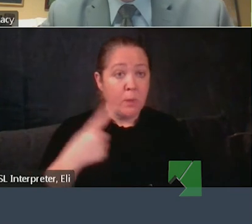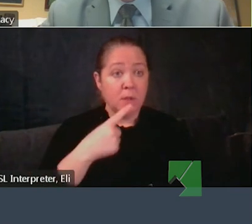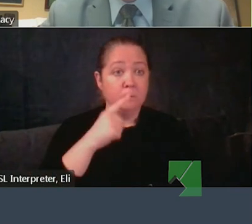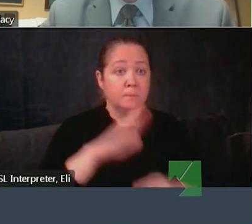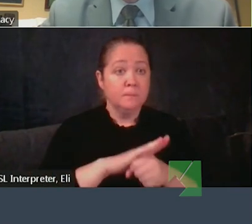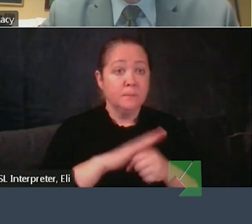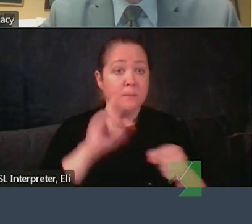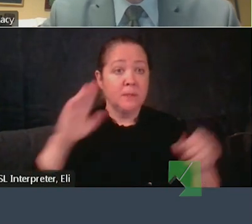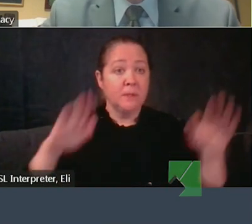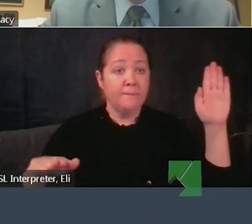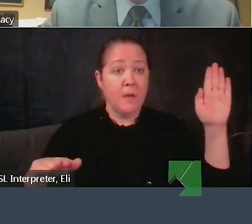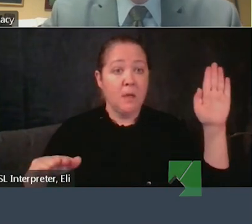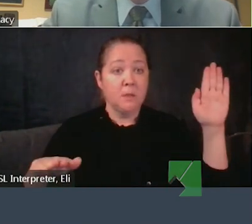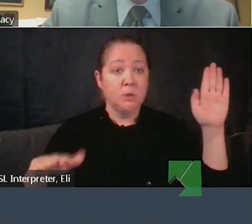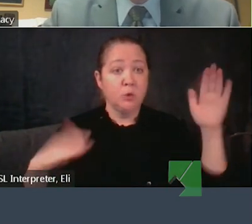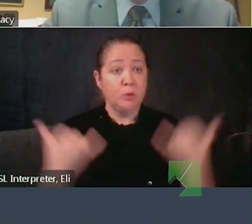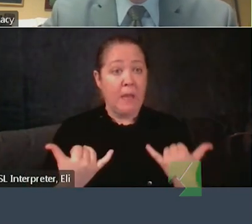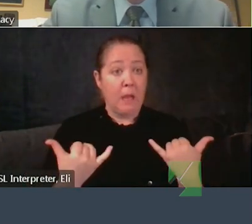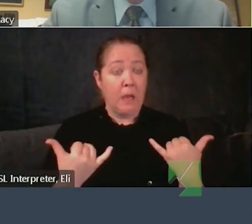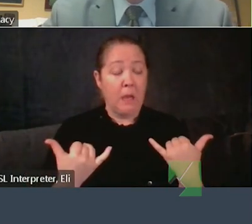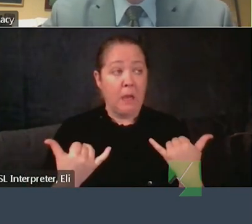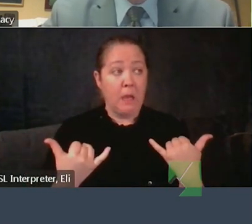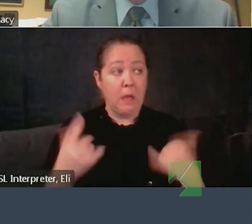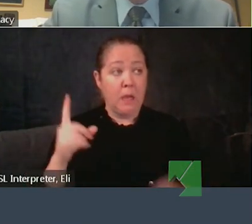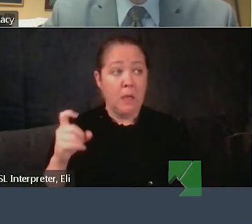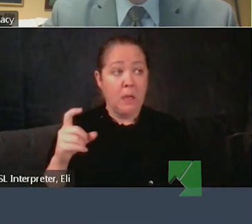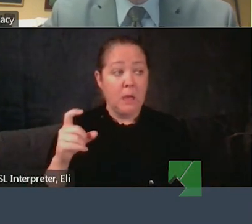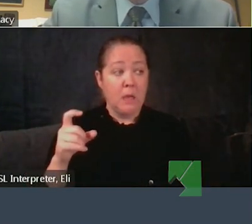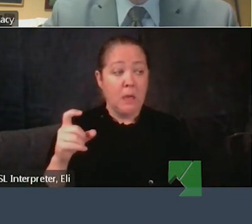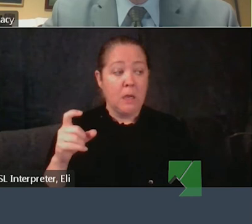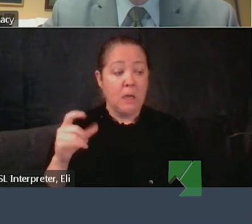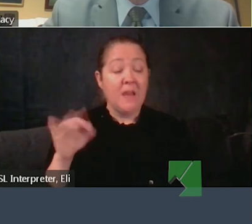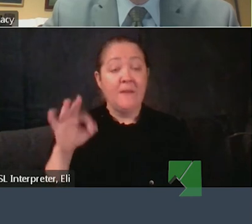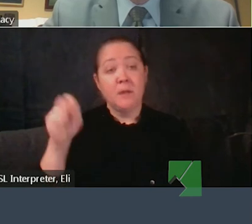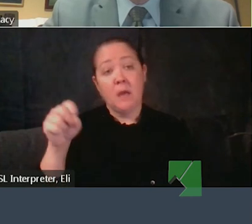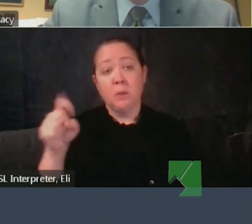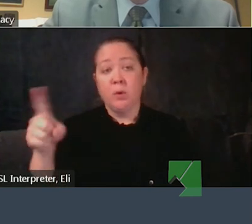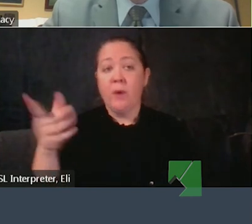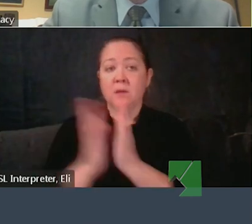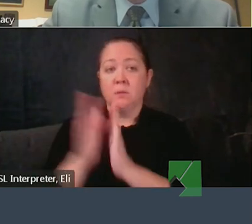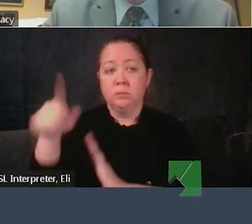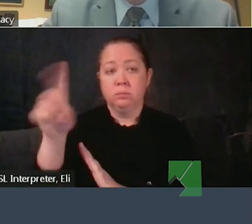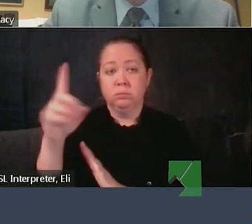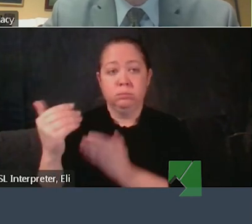But, but, but if they don't have to testify today, our recommendation is that they do it the next time,